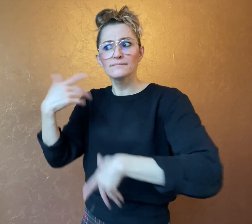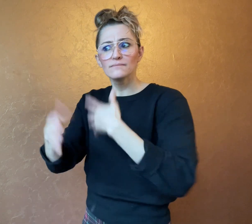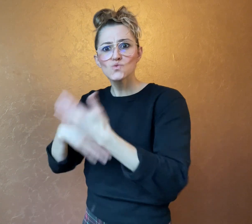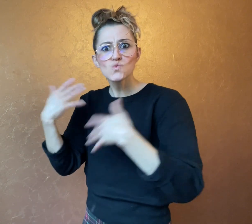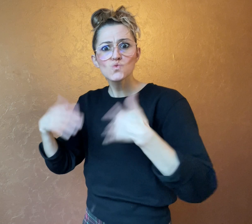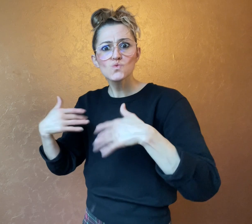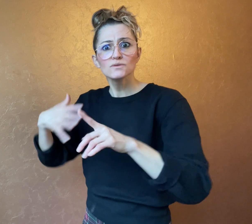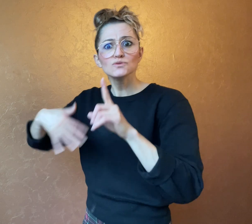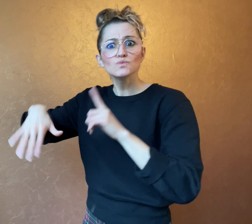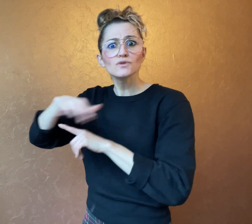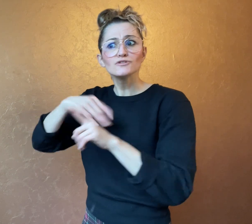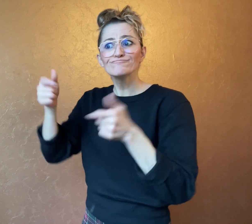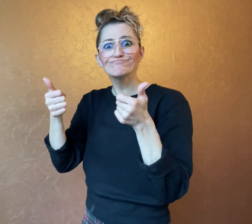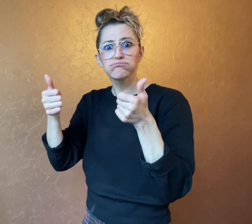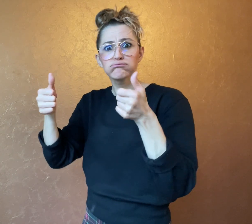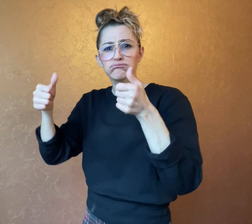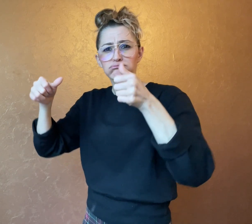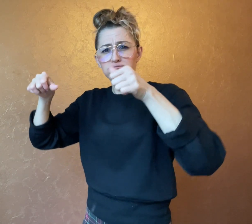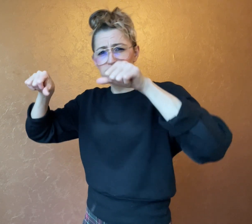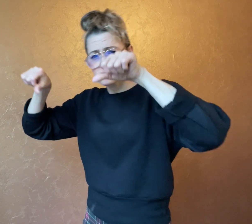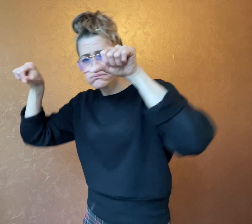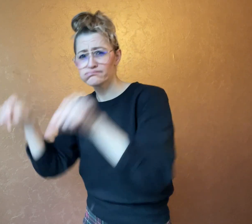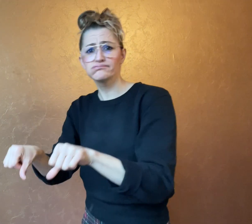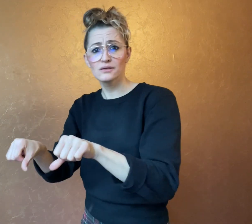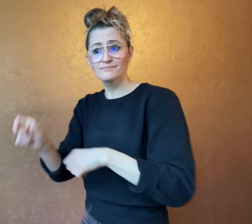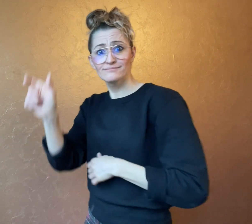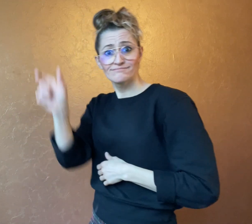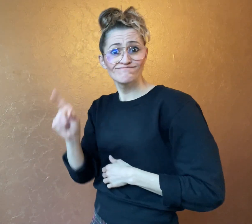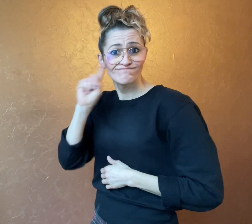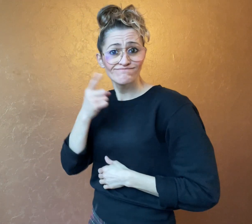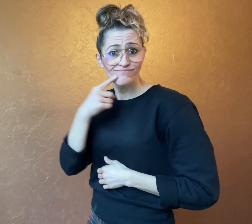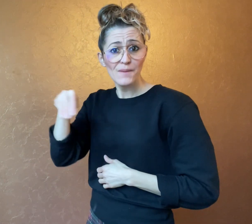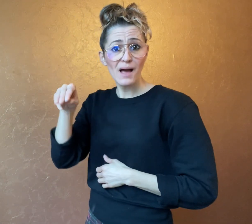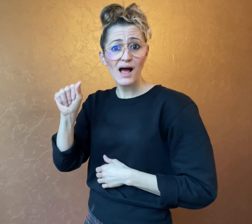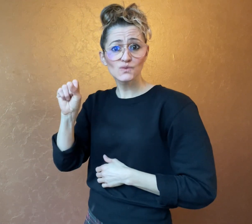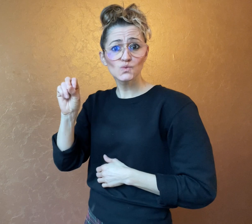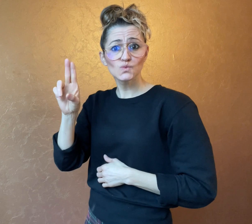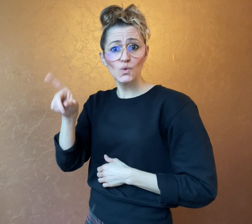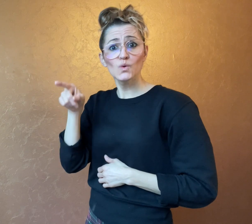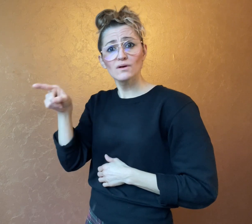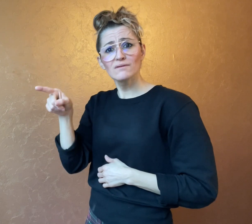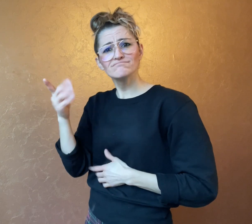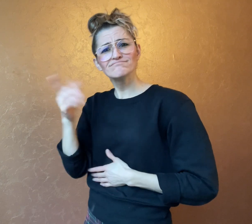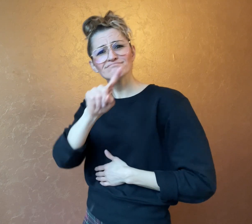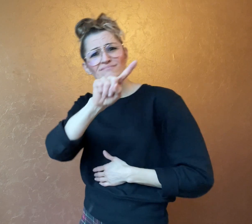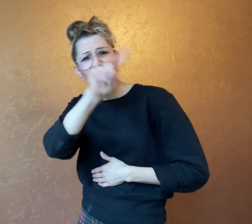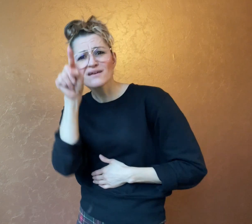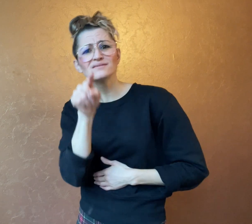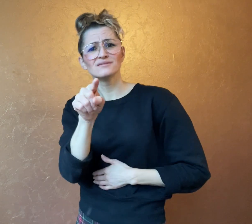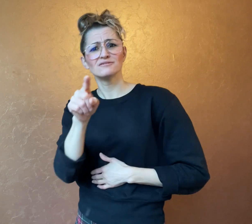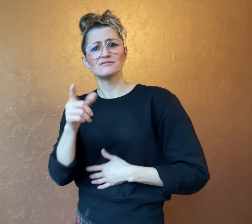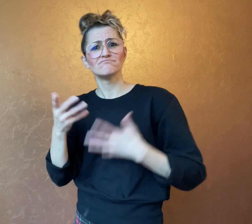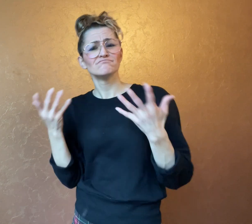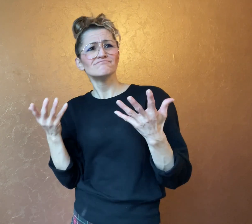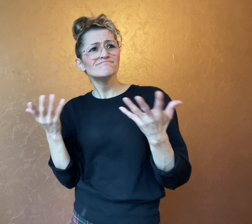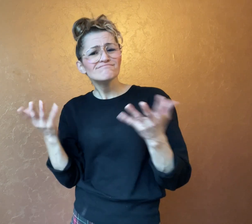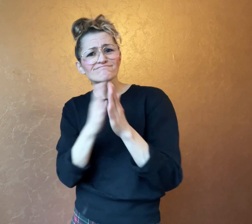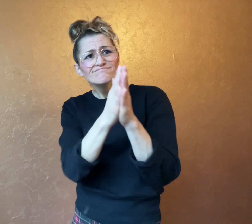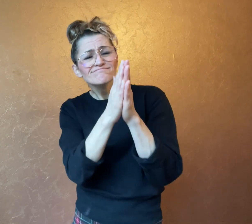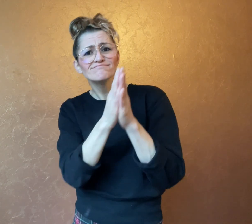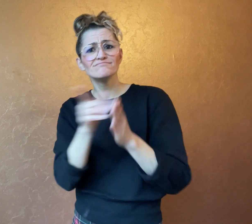worse over time. Masoud says when he asks the government